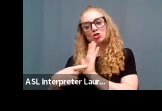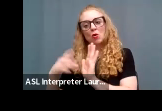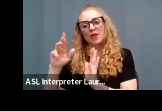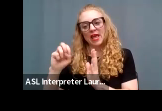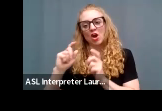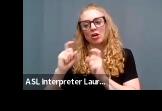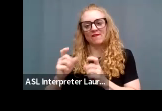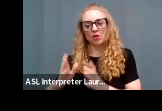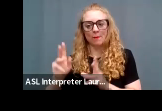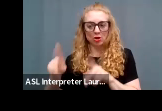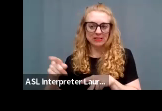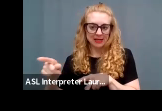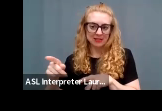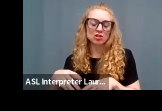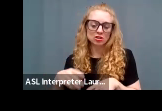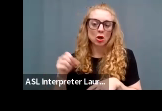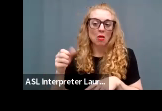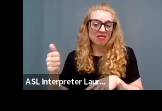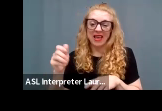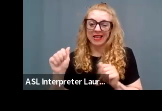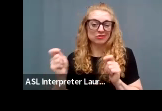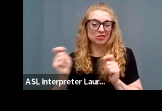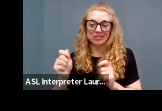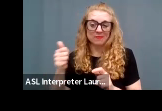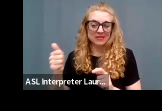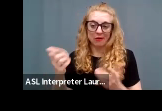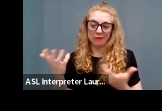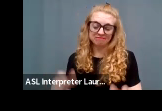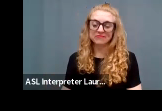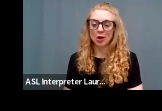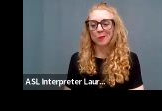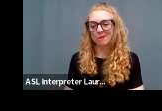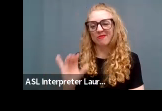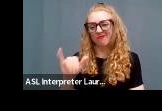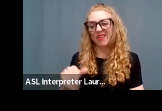it and so now he can adjust that however he wants um so just things like that so making sure that we